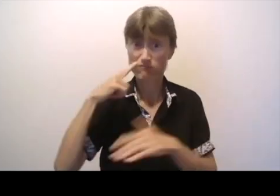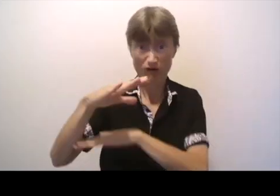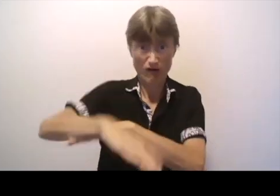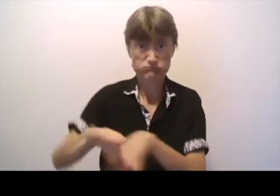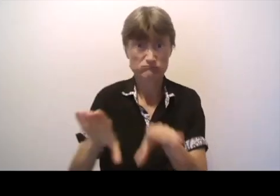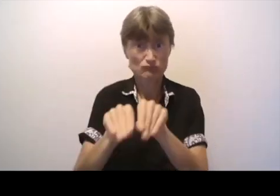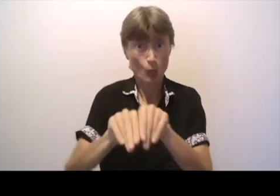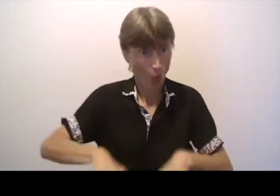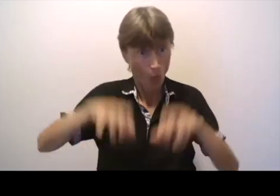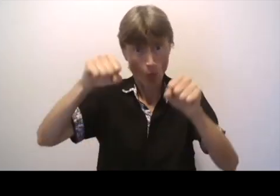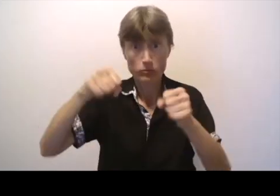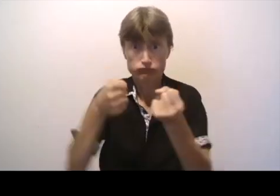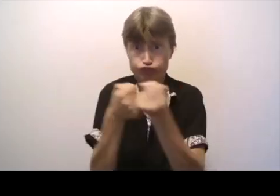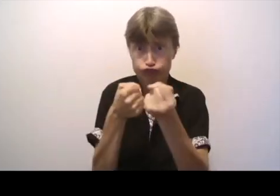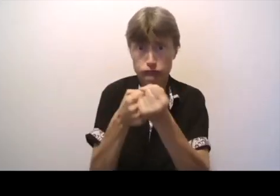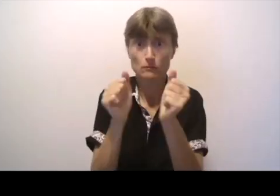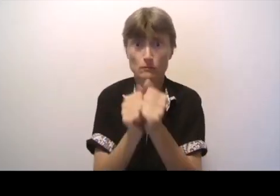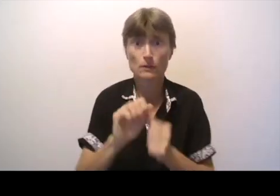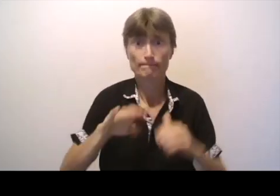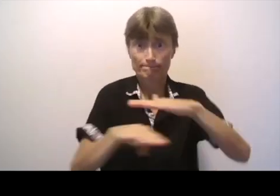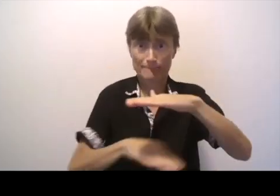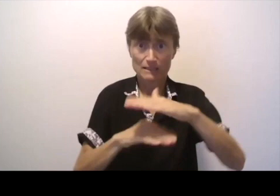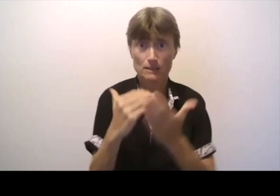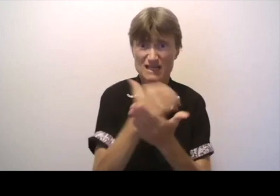to you by Basic Income Calgary, Enough for All which is